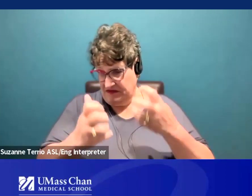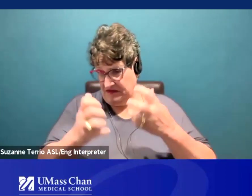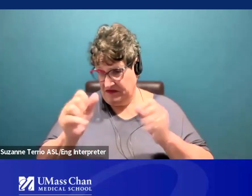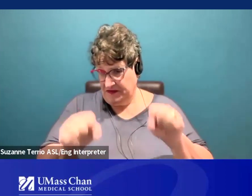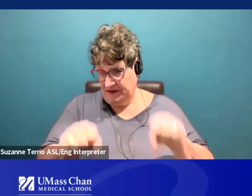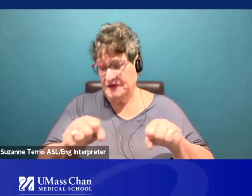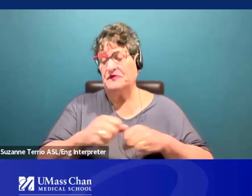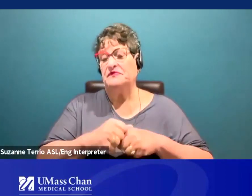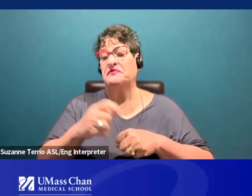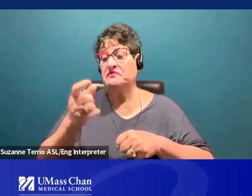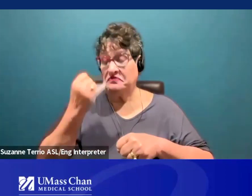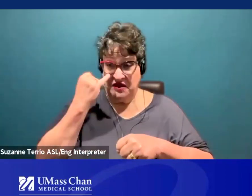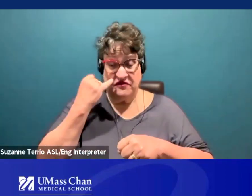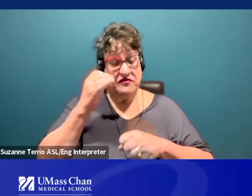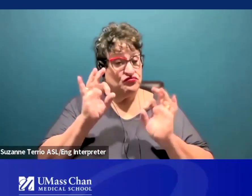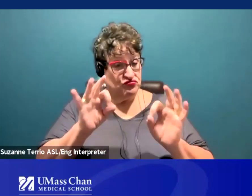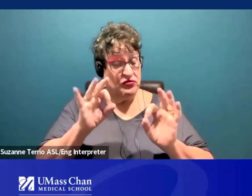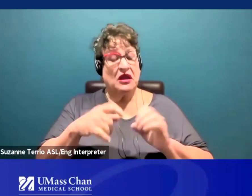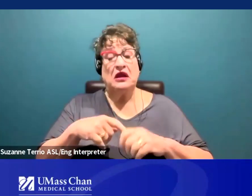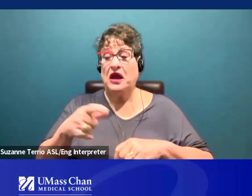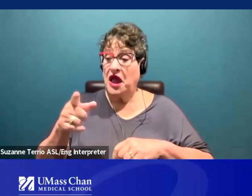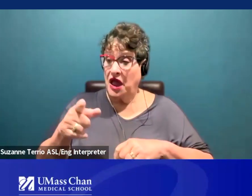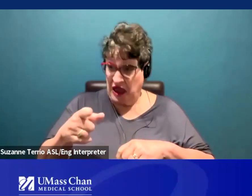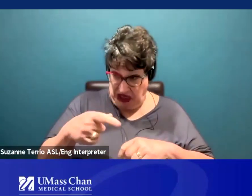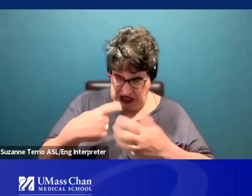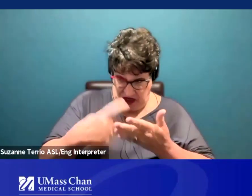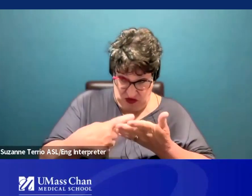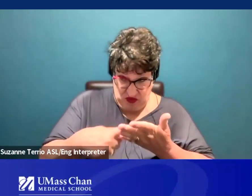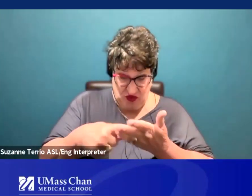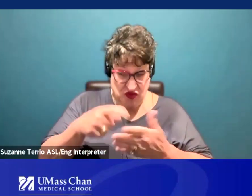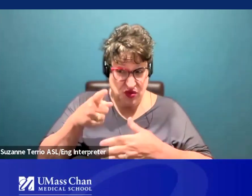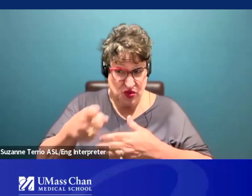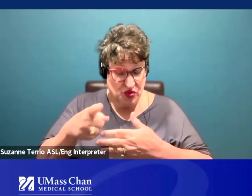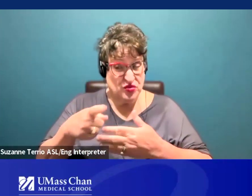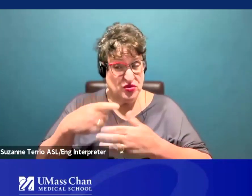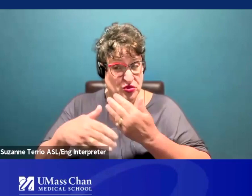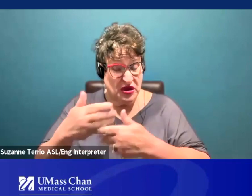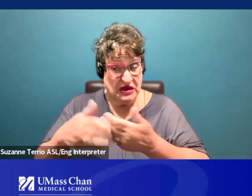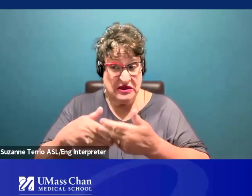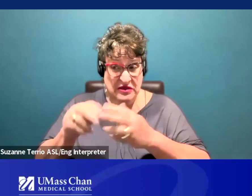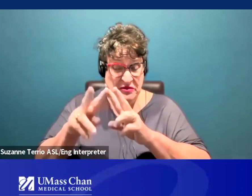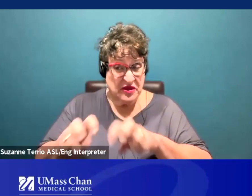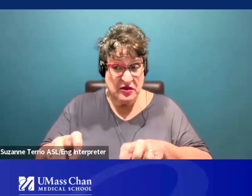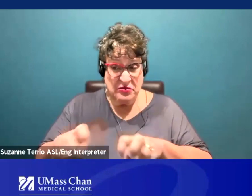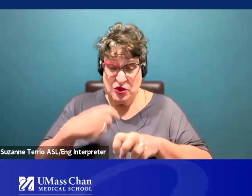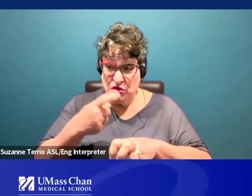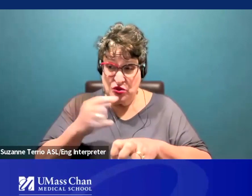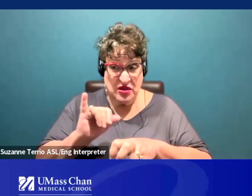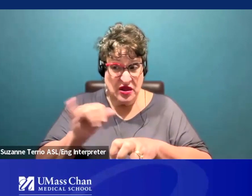can I talk with you about what the assessment process looks before you publish your report with the agency if they say yes,